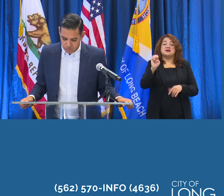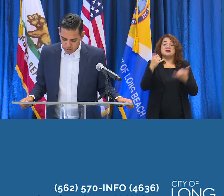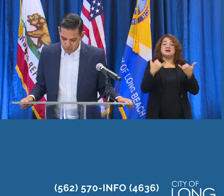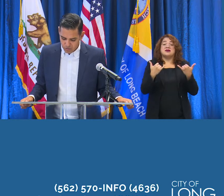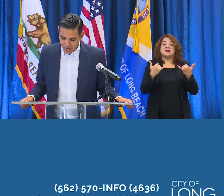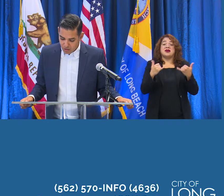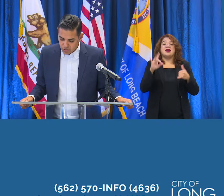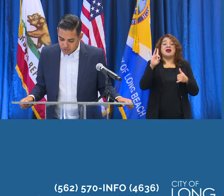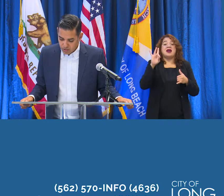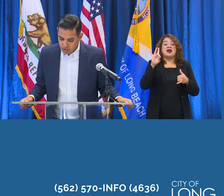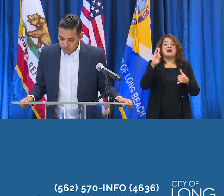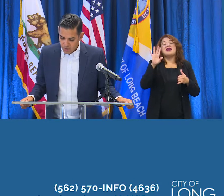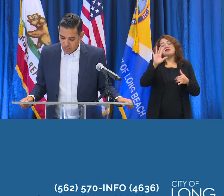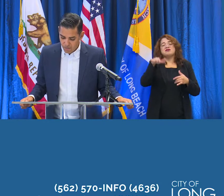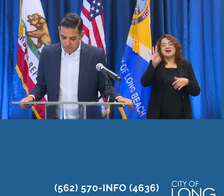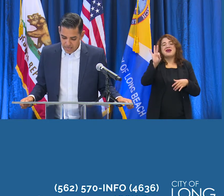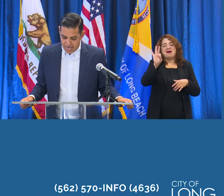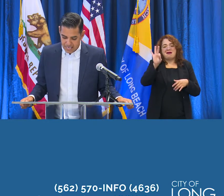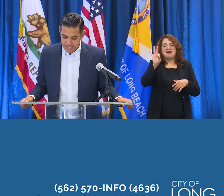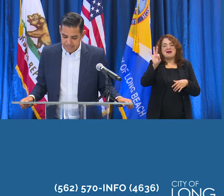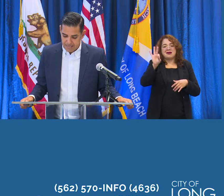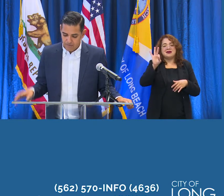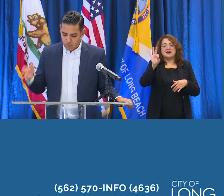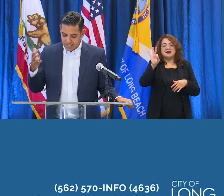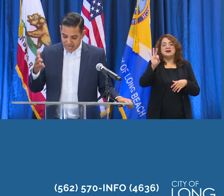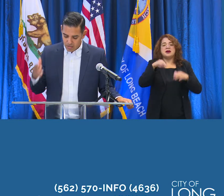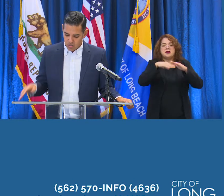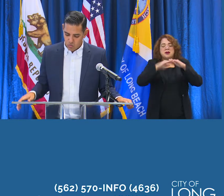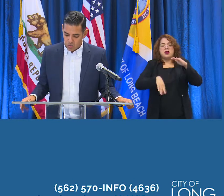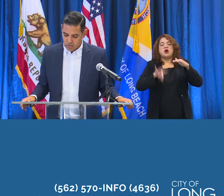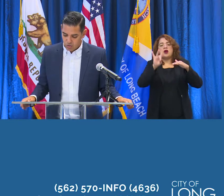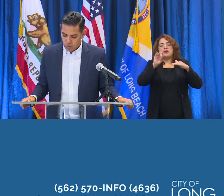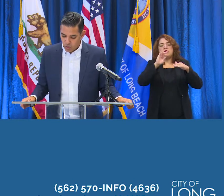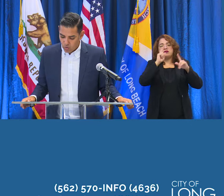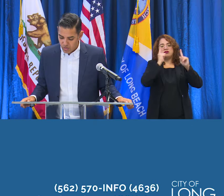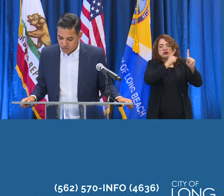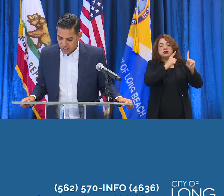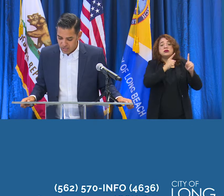per 100,000, and again we're at 231. The State